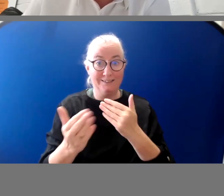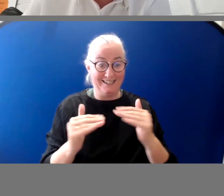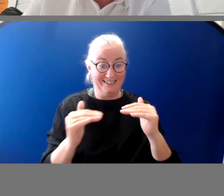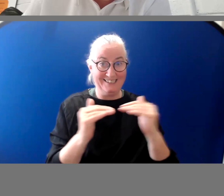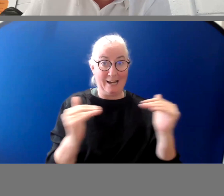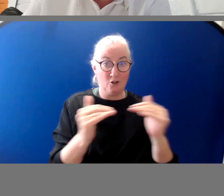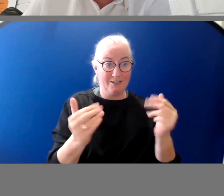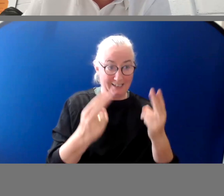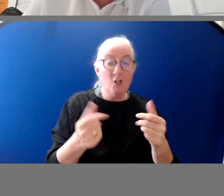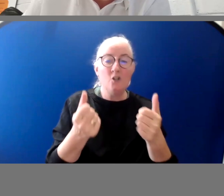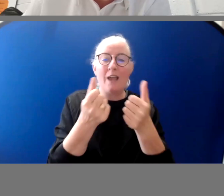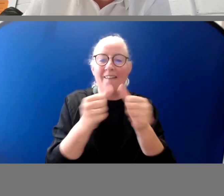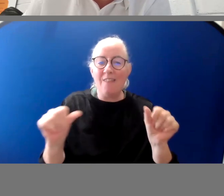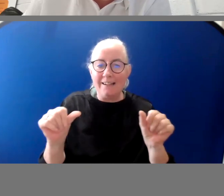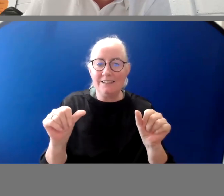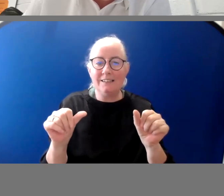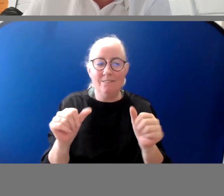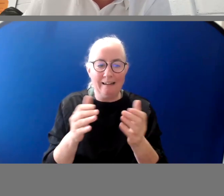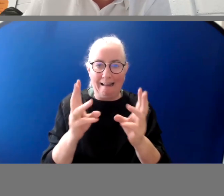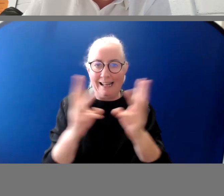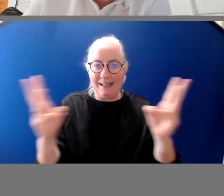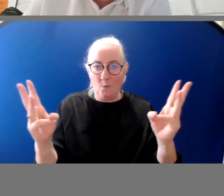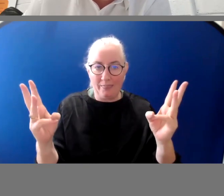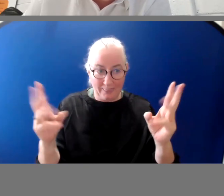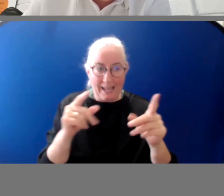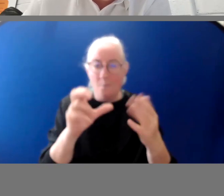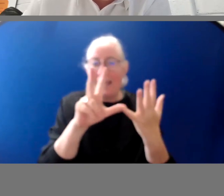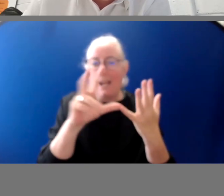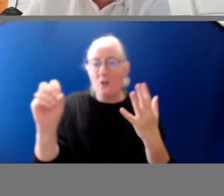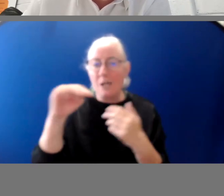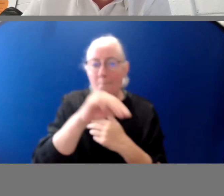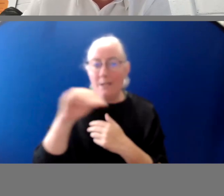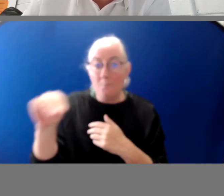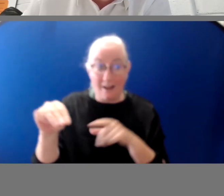effective clear width of this door needs to be at least 800 millimeters in that example because